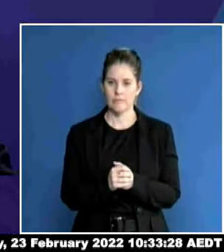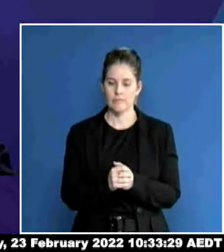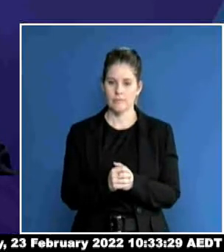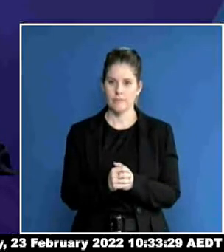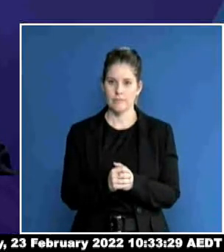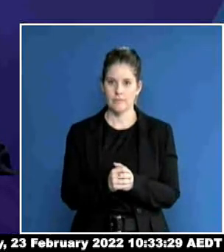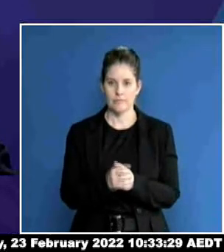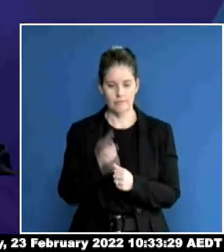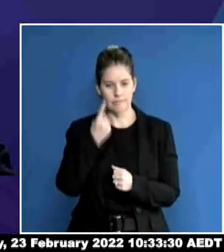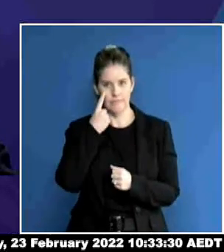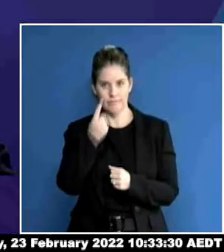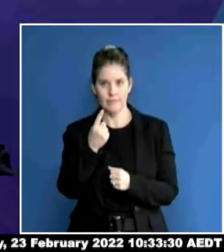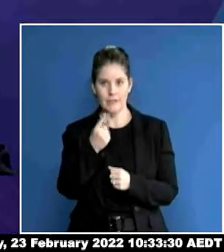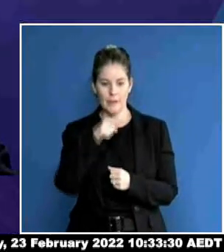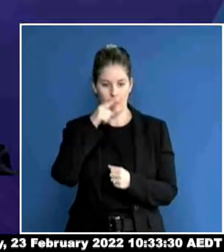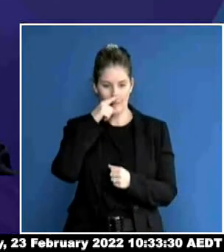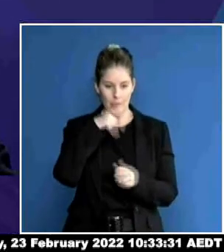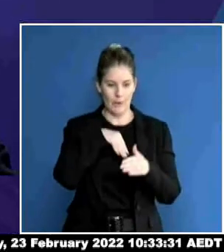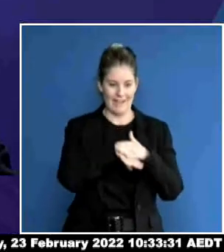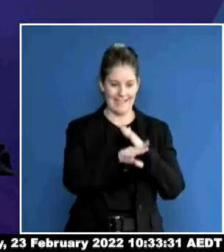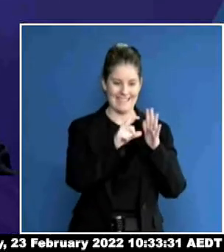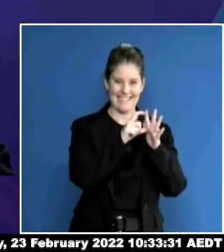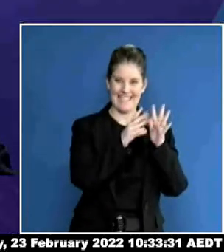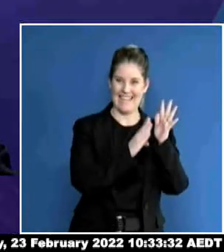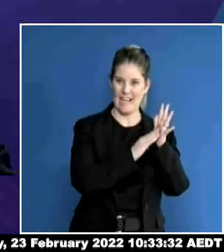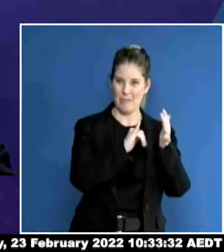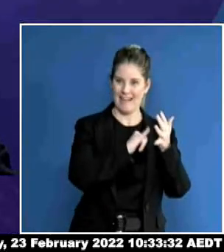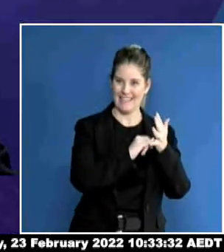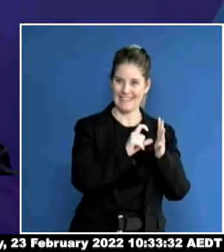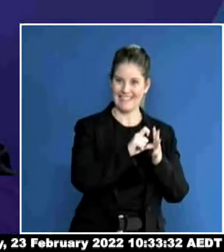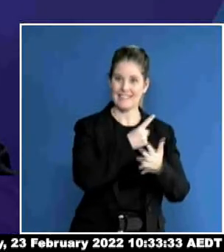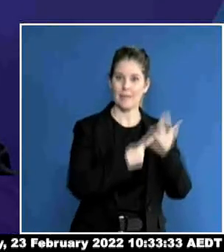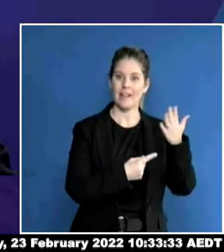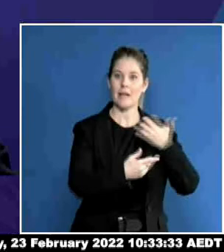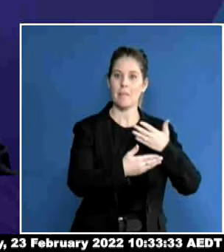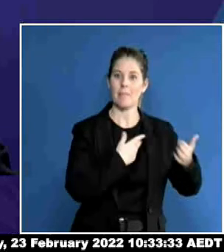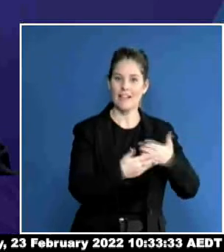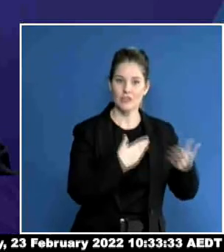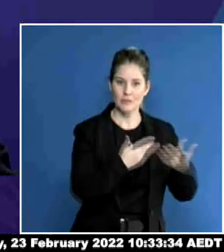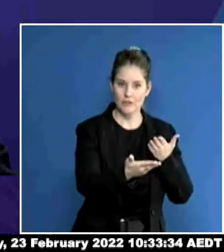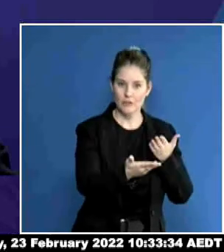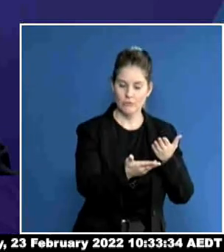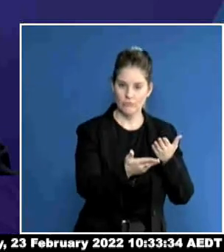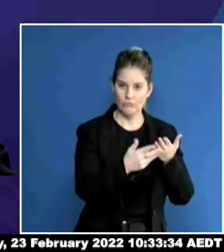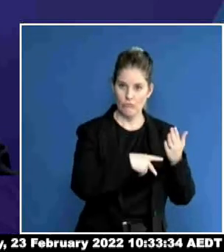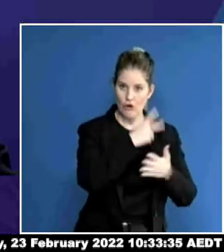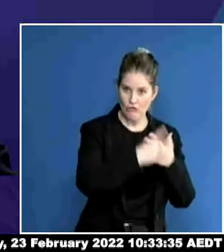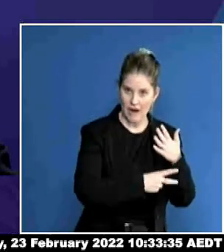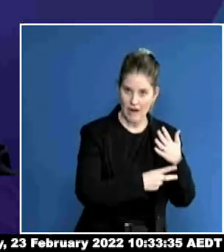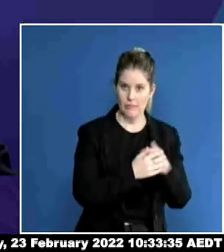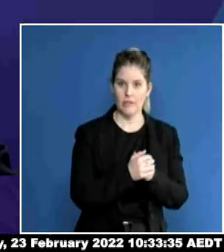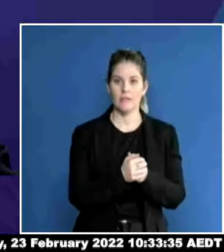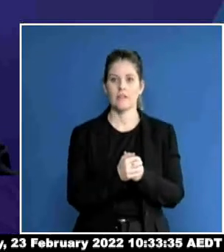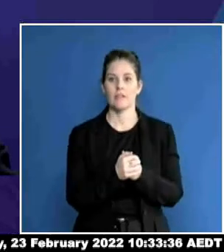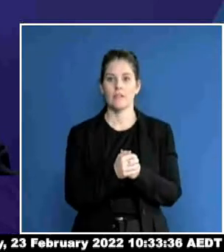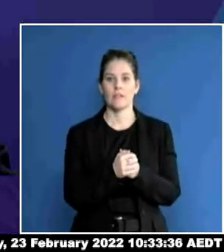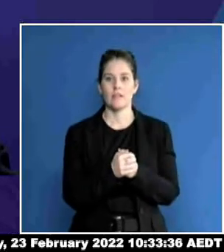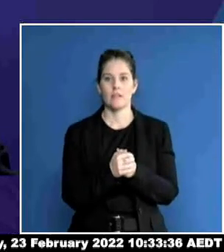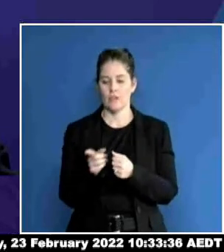Service program and those within the Employment Support Service program. Can you just indicate the difference between those two?